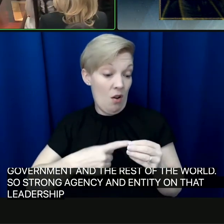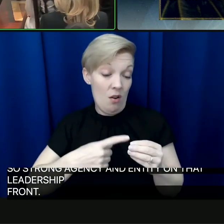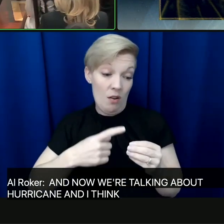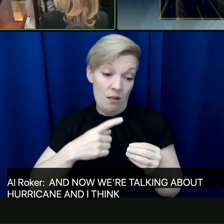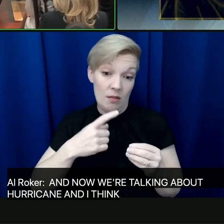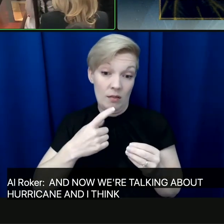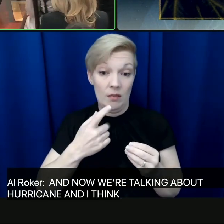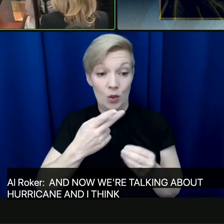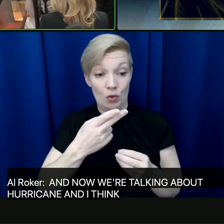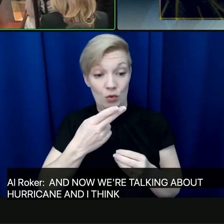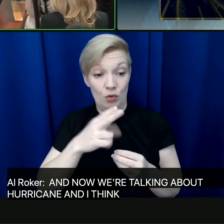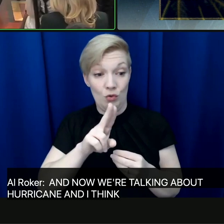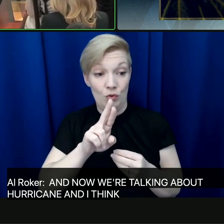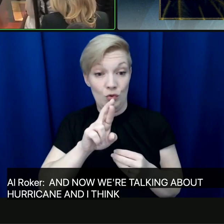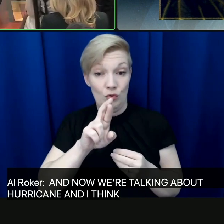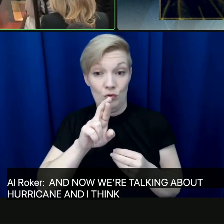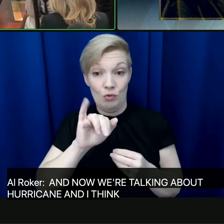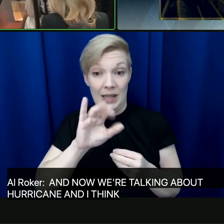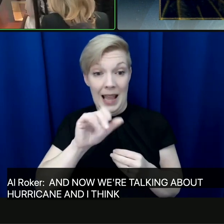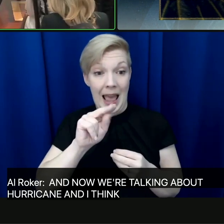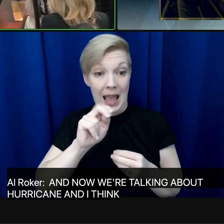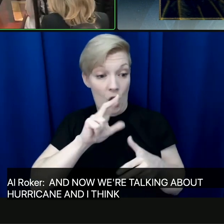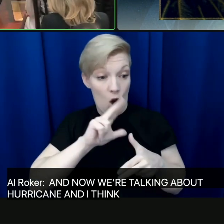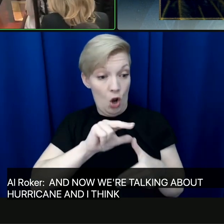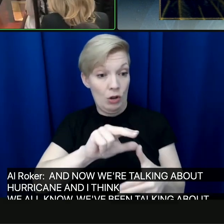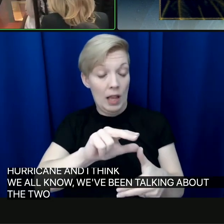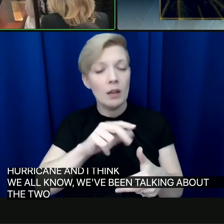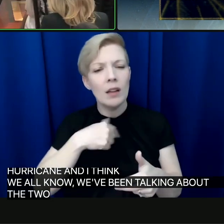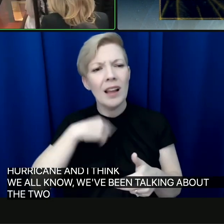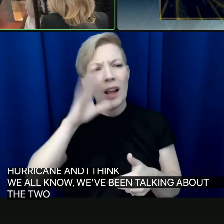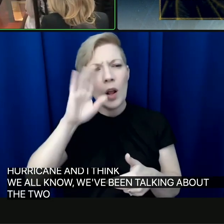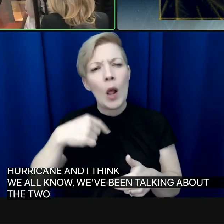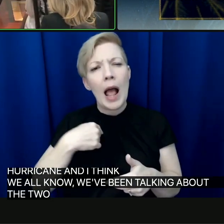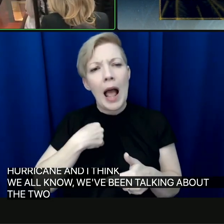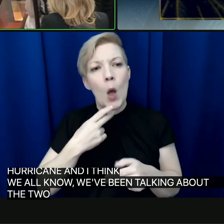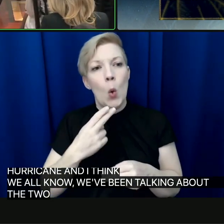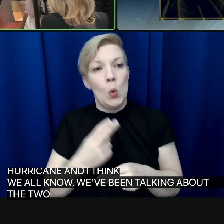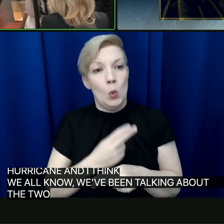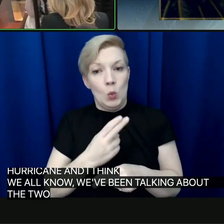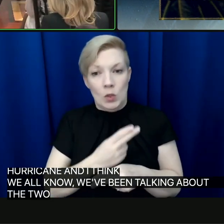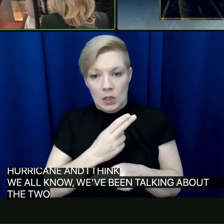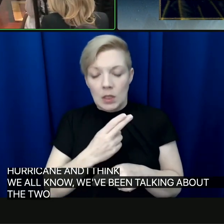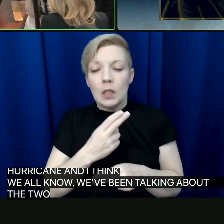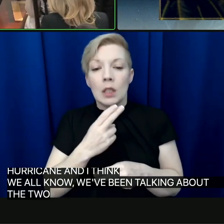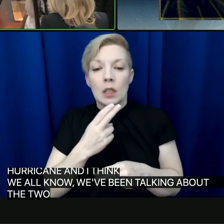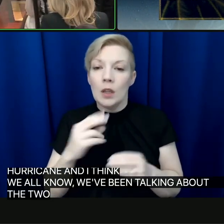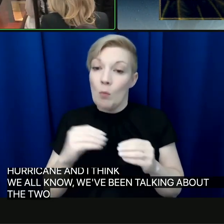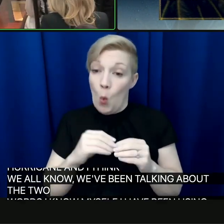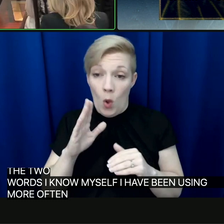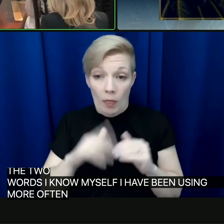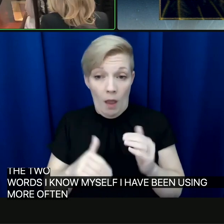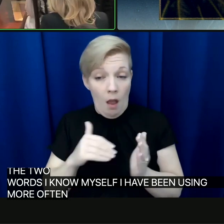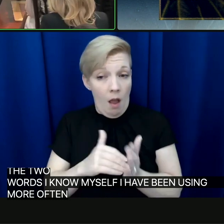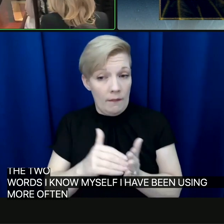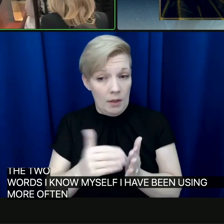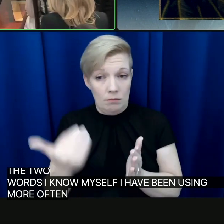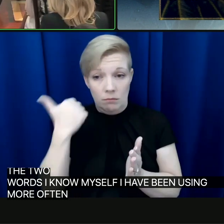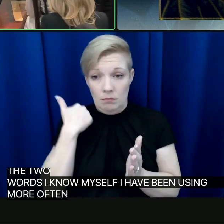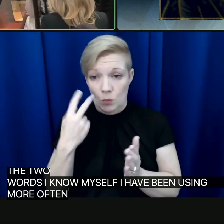We've been I know myself I've been using more often than I ever have in the last two years is rapid intensification.